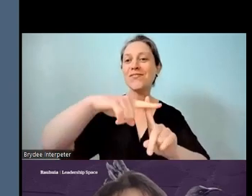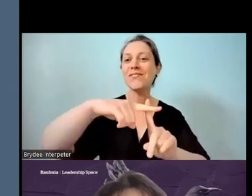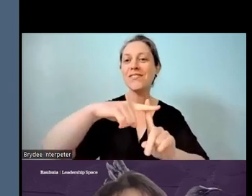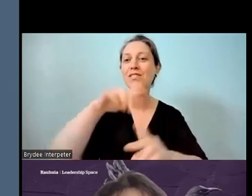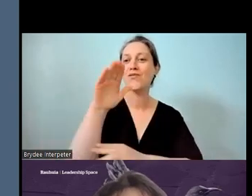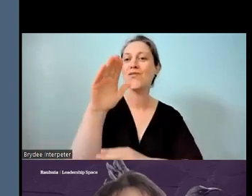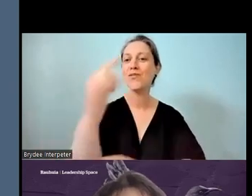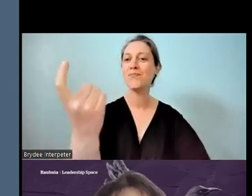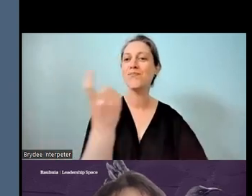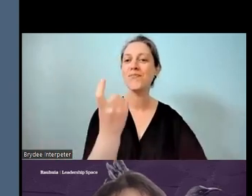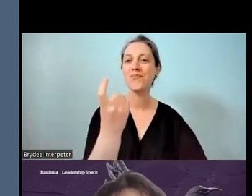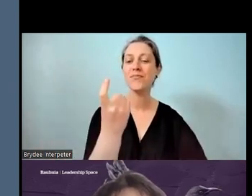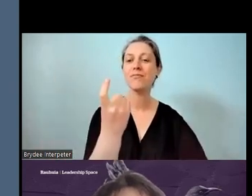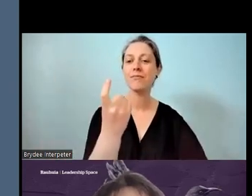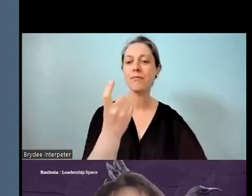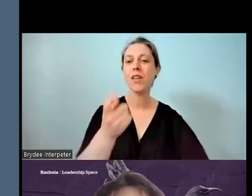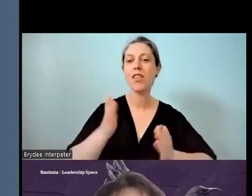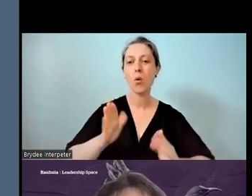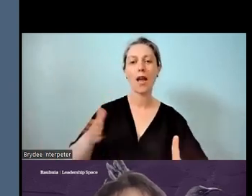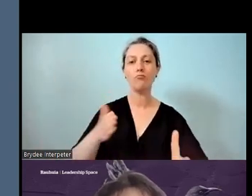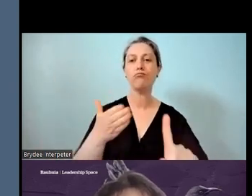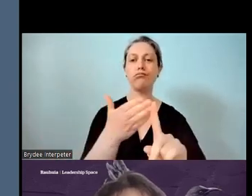and where we are heading, and the recognition